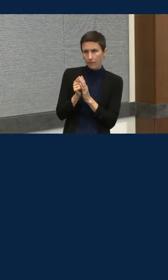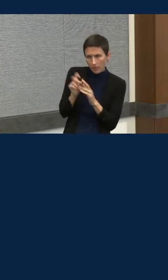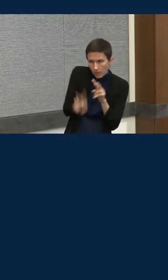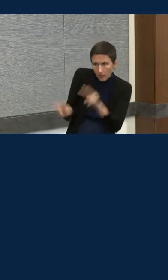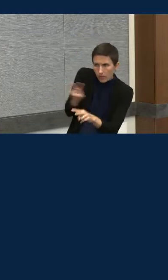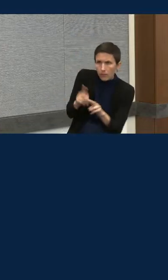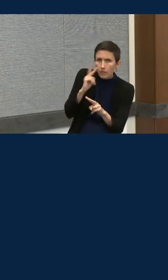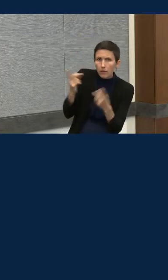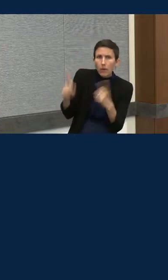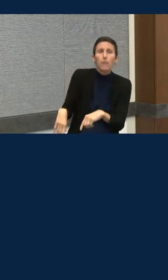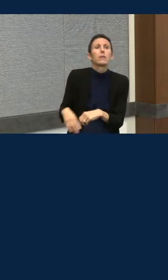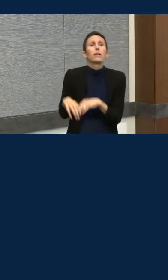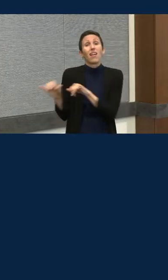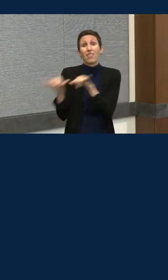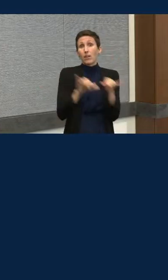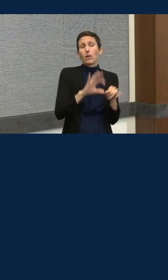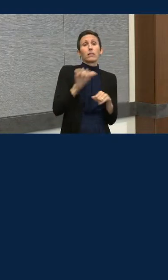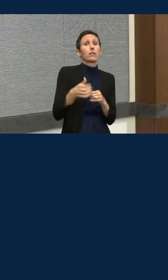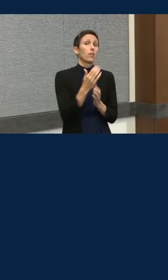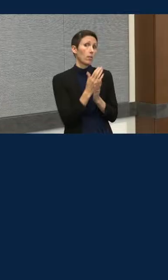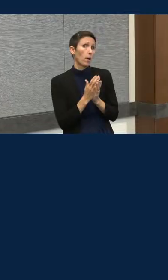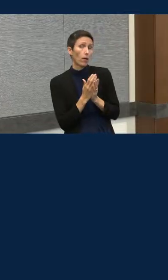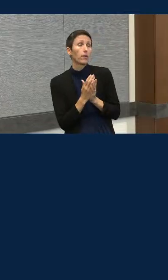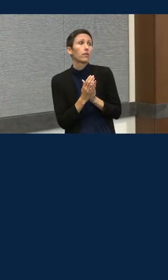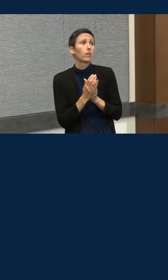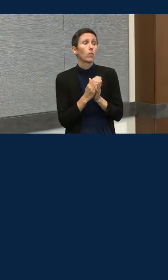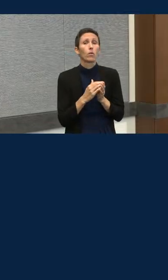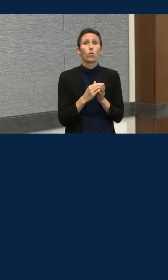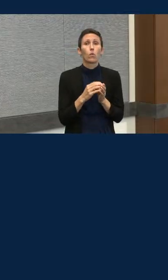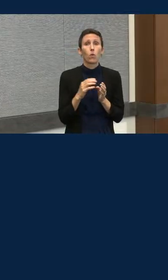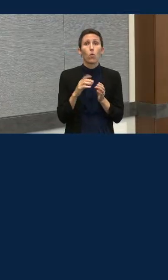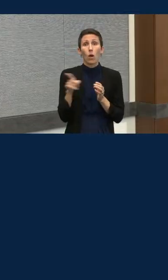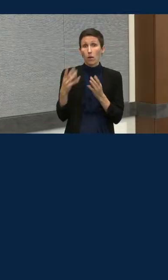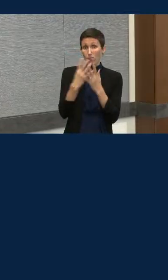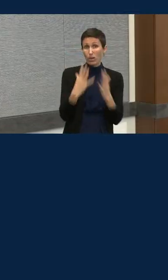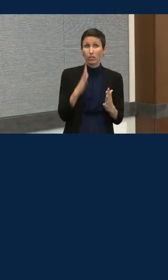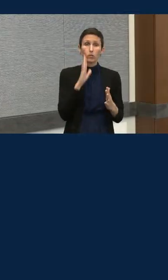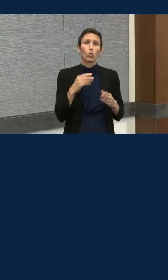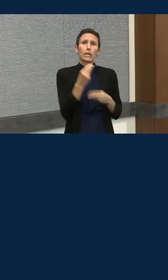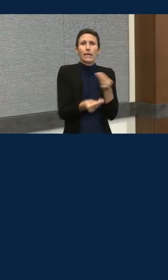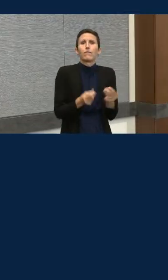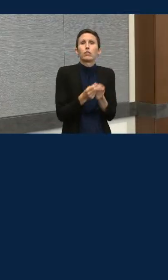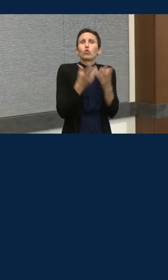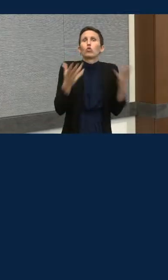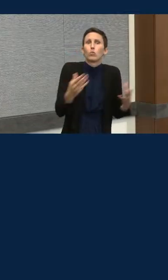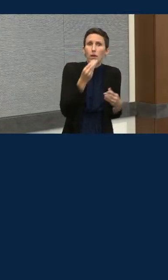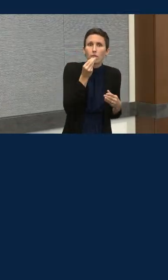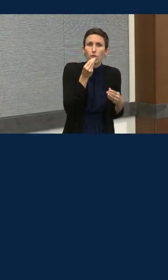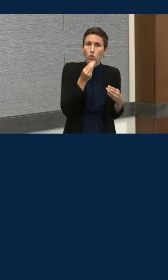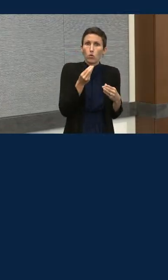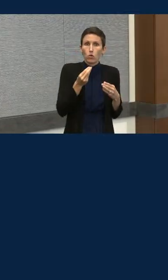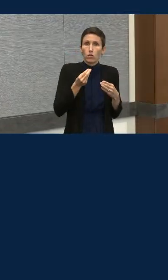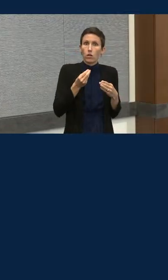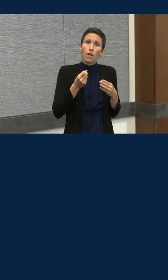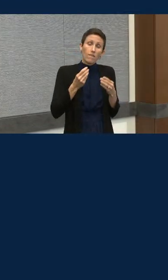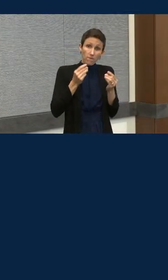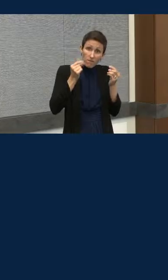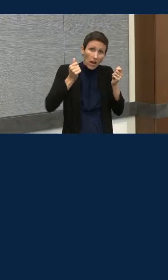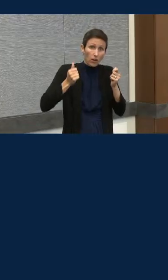another component where they were over fed very rapidly in a